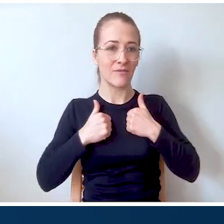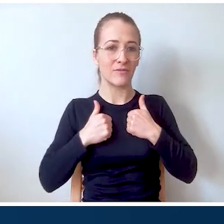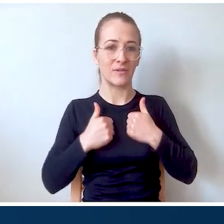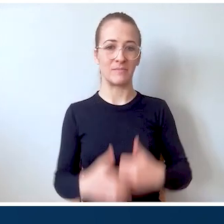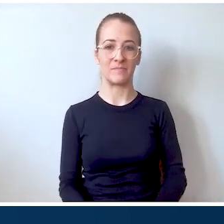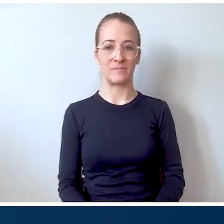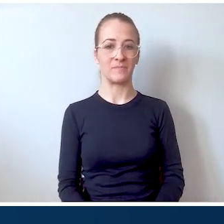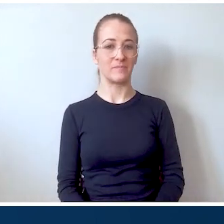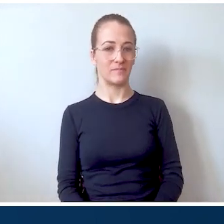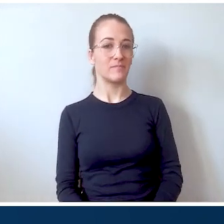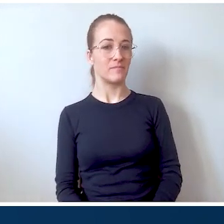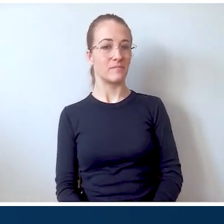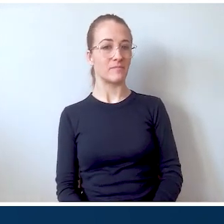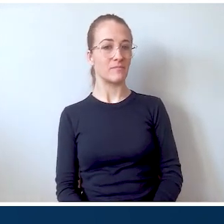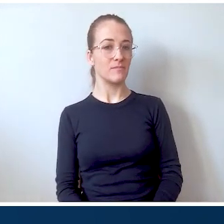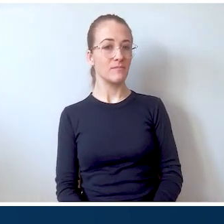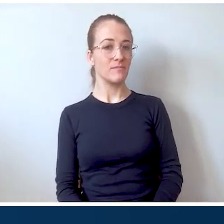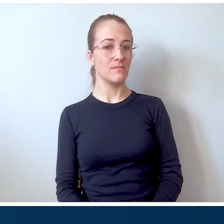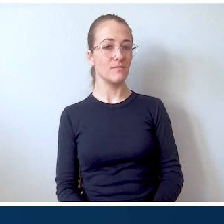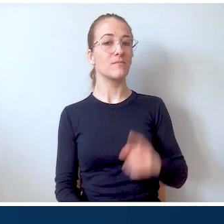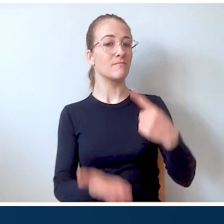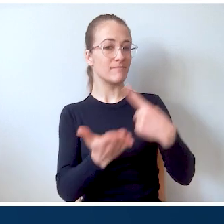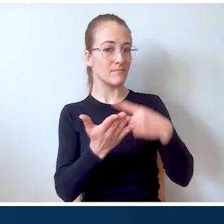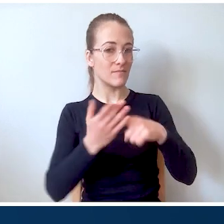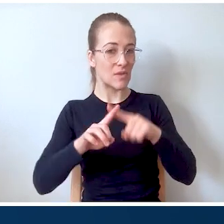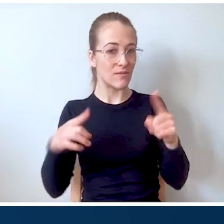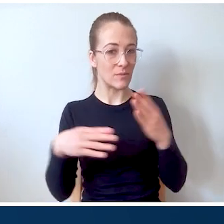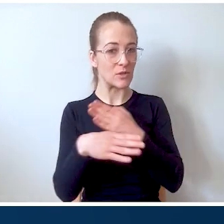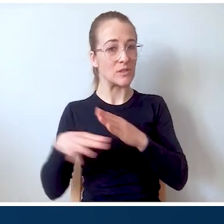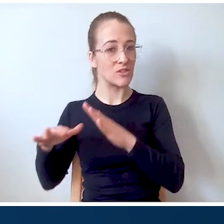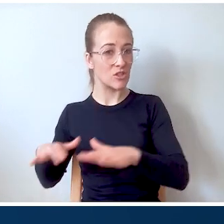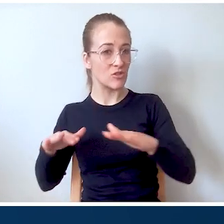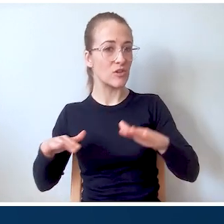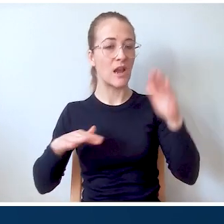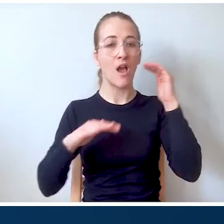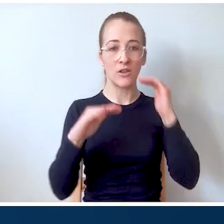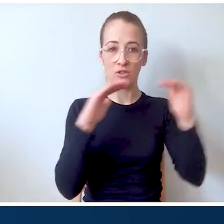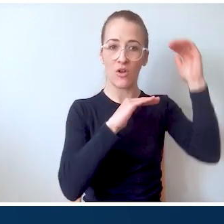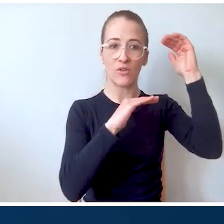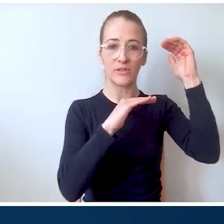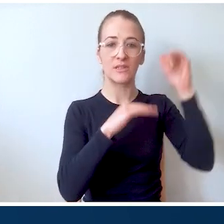You talk about the difference between children and adults and whether it's the question